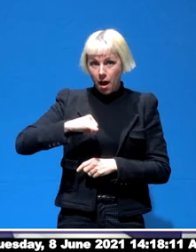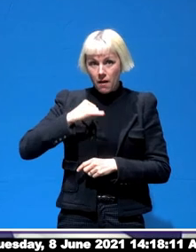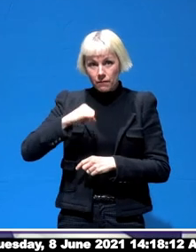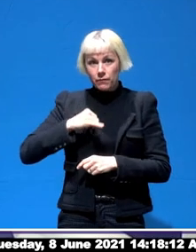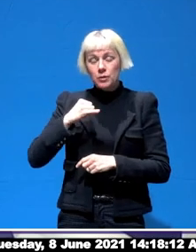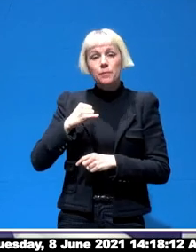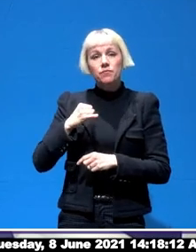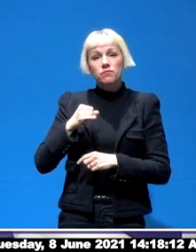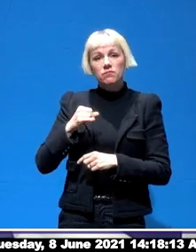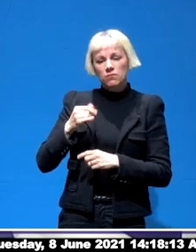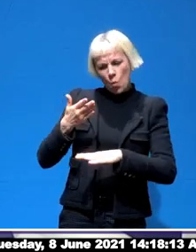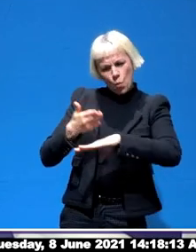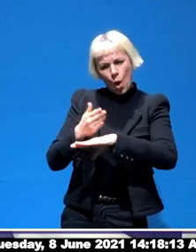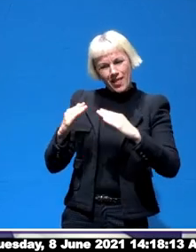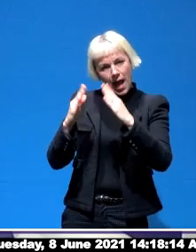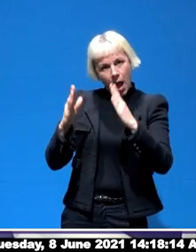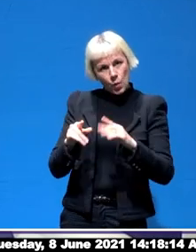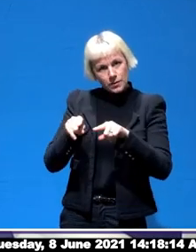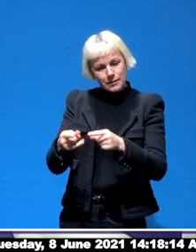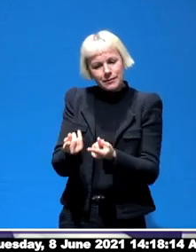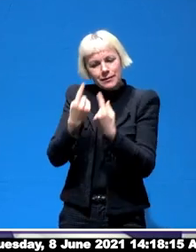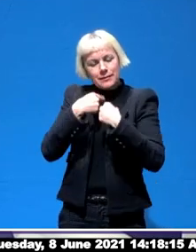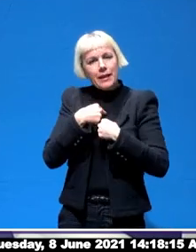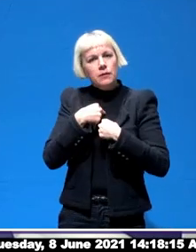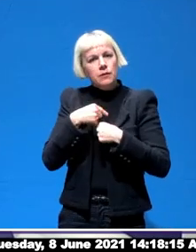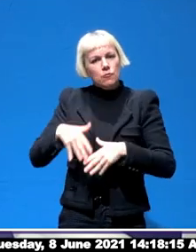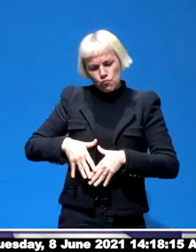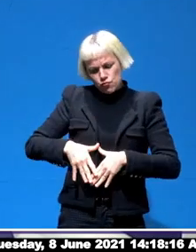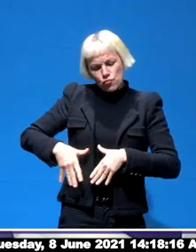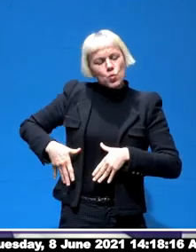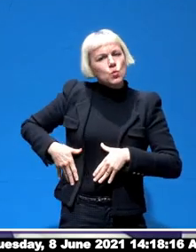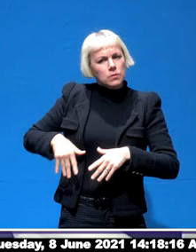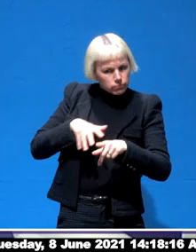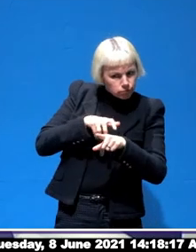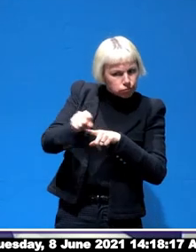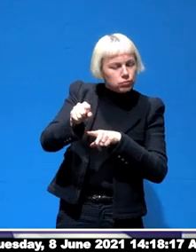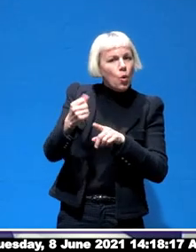residence, advising that bruising had been noticed on Daniel when was prompted